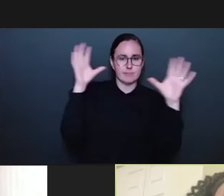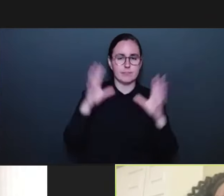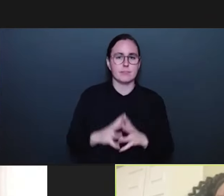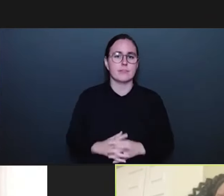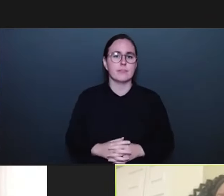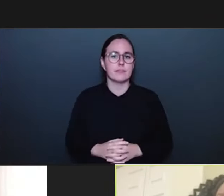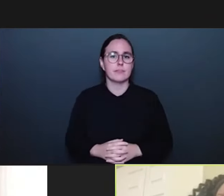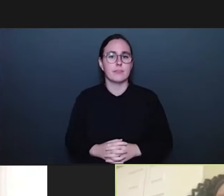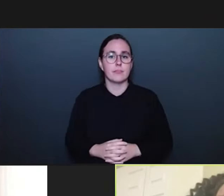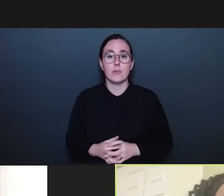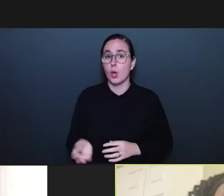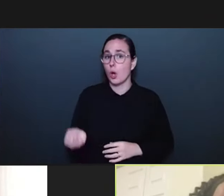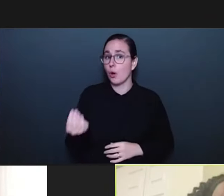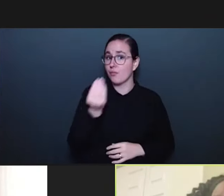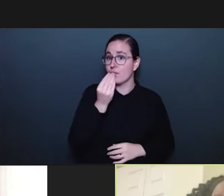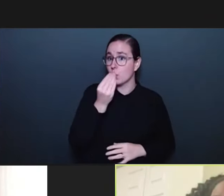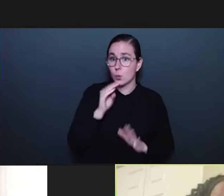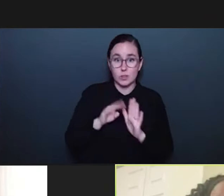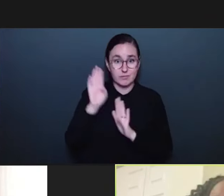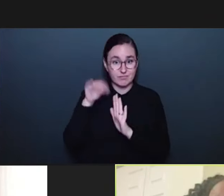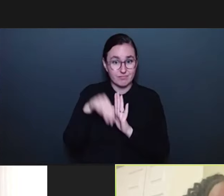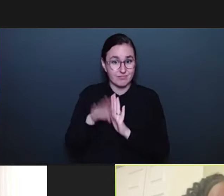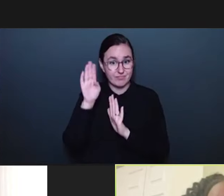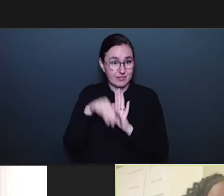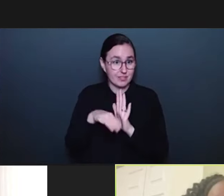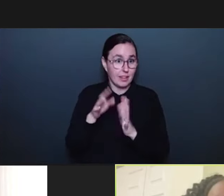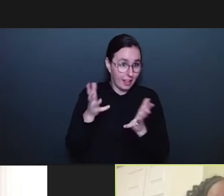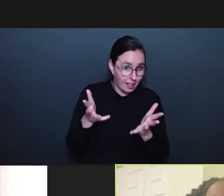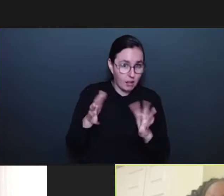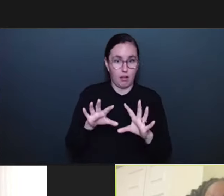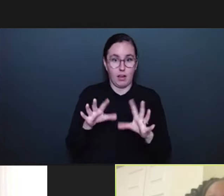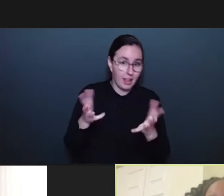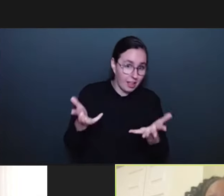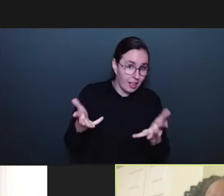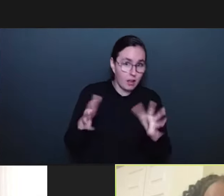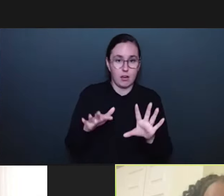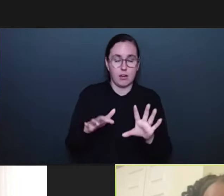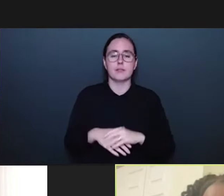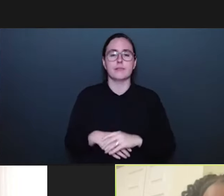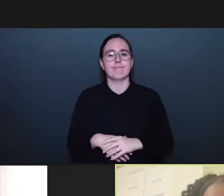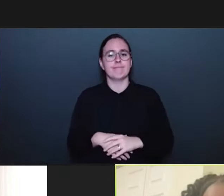which is exacerbated all the time by conflict and then exacerbated even more by climate change.